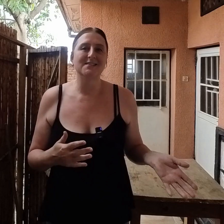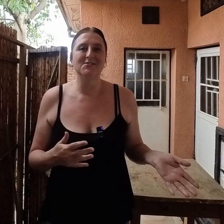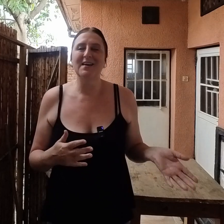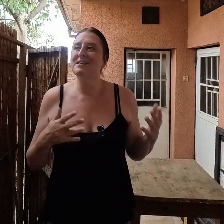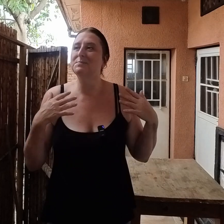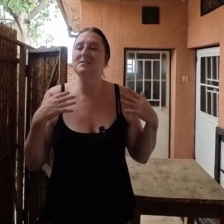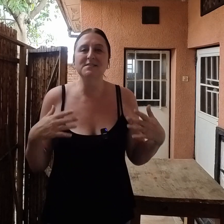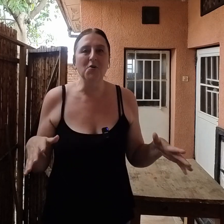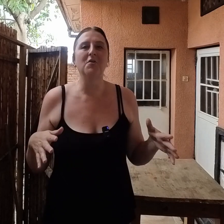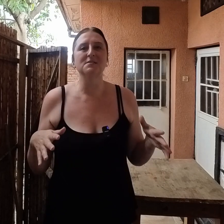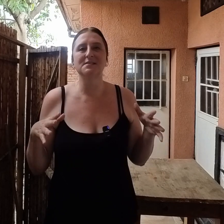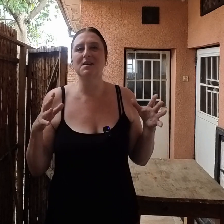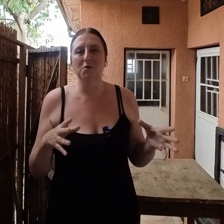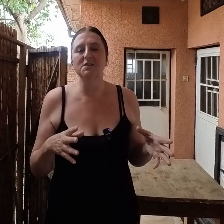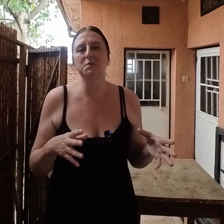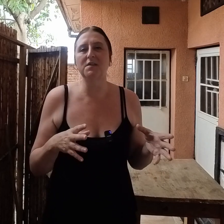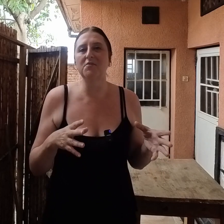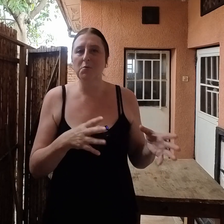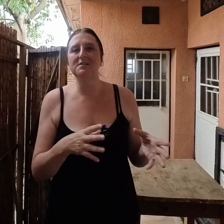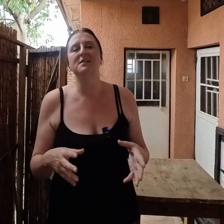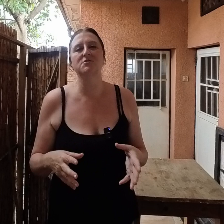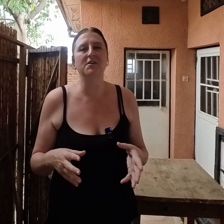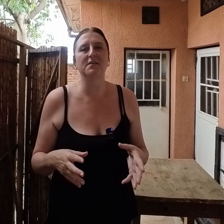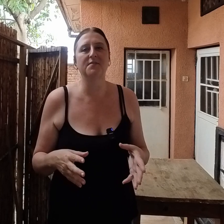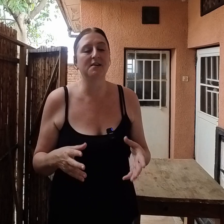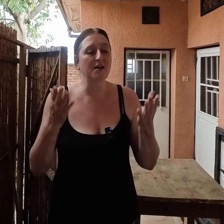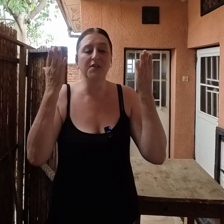dictionary. It's been so long since I worked with the Rwanda National Union of the Deaf,